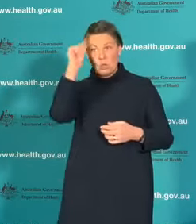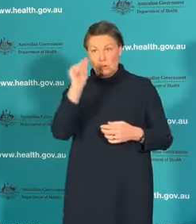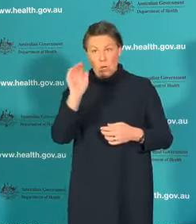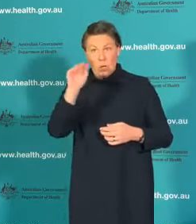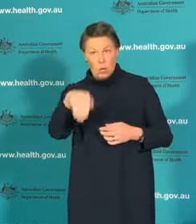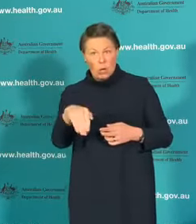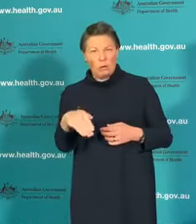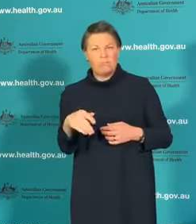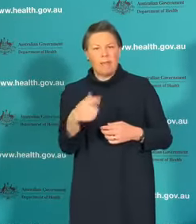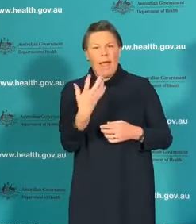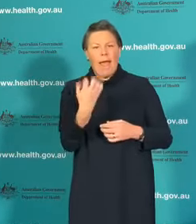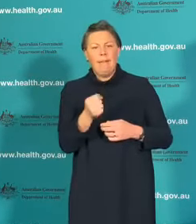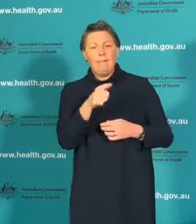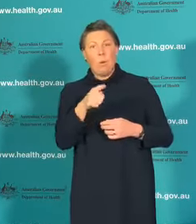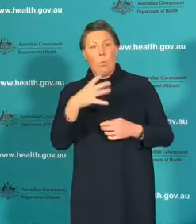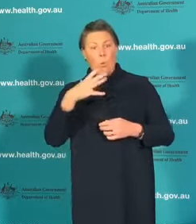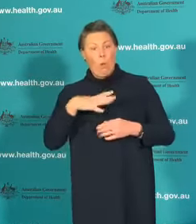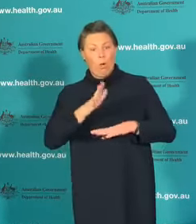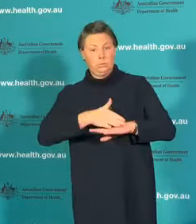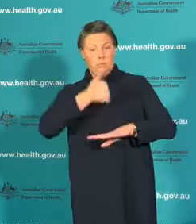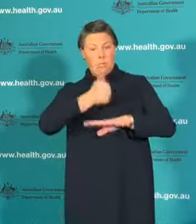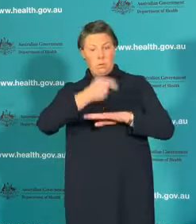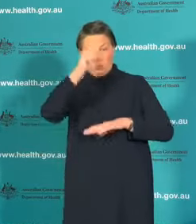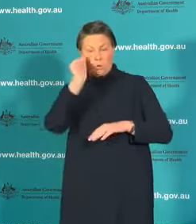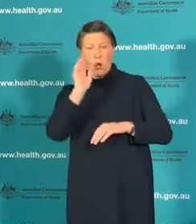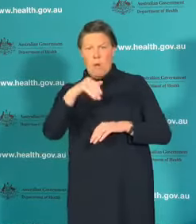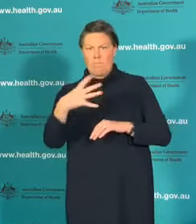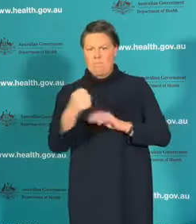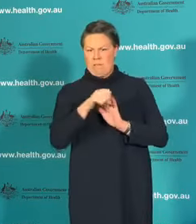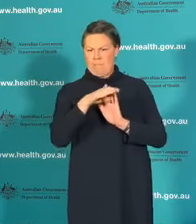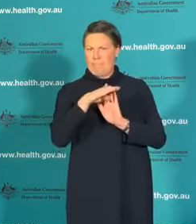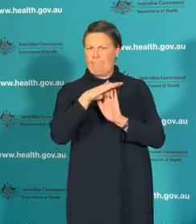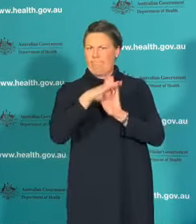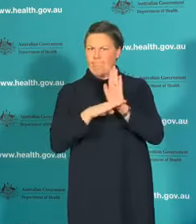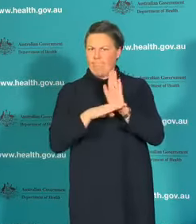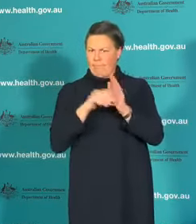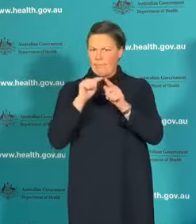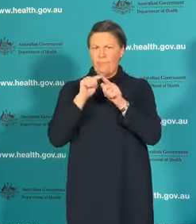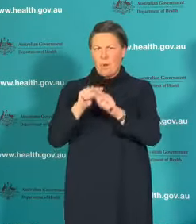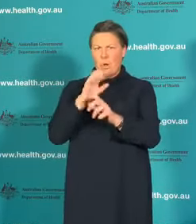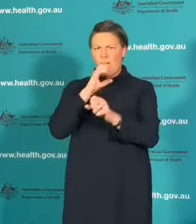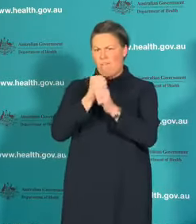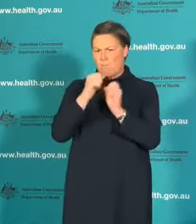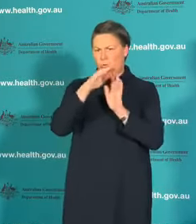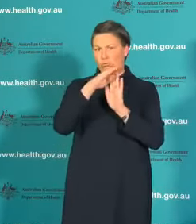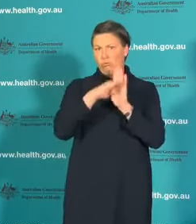accreditation requirements is expected to have infection control measures in place and to have plans for